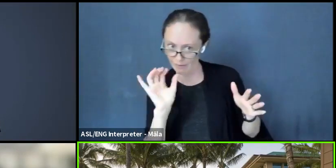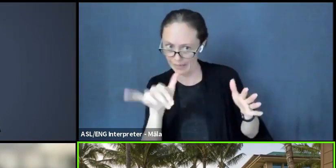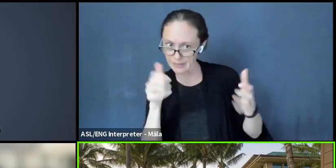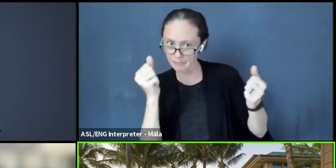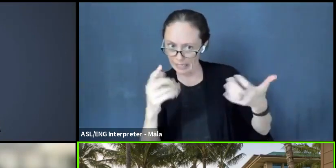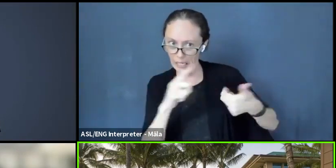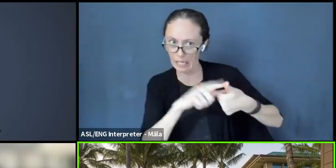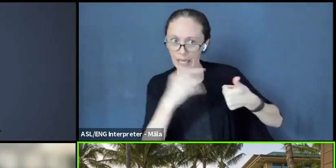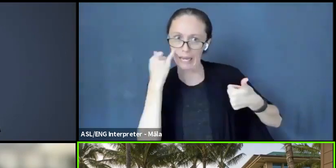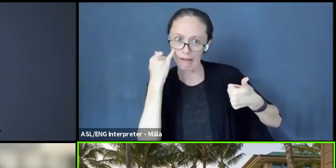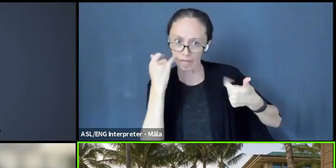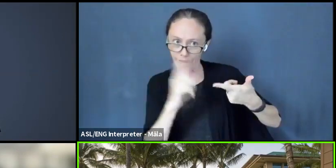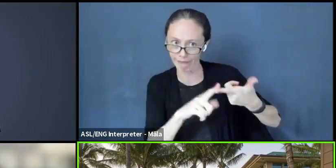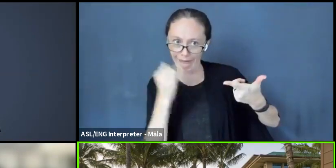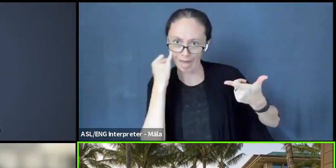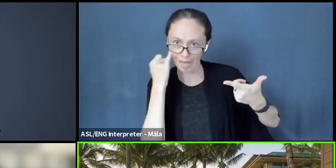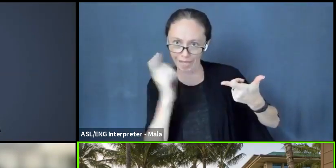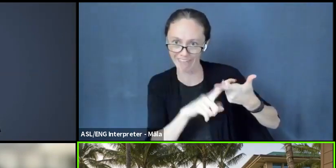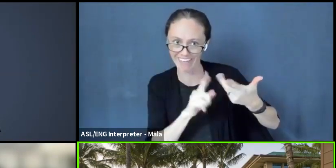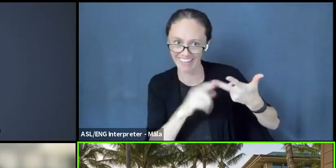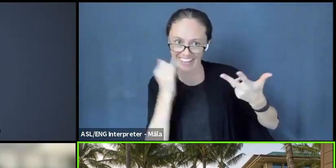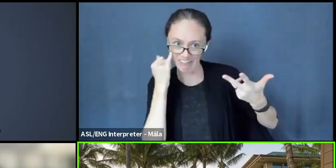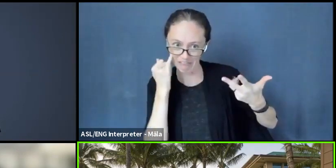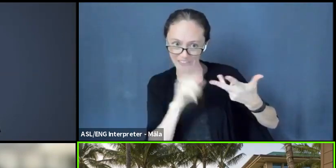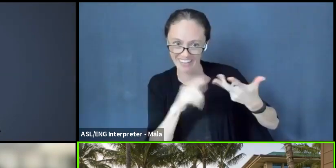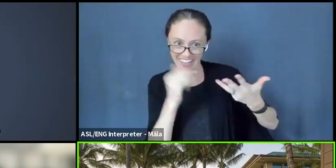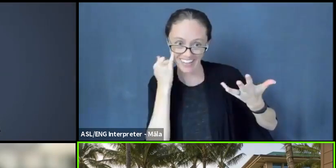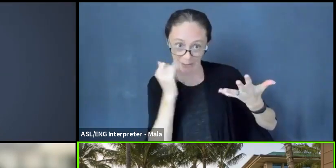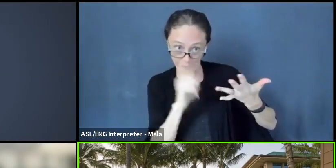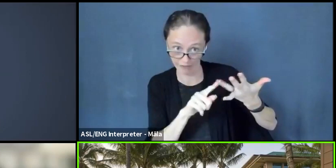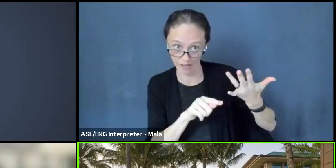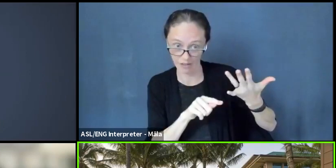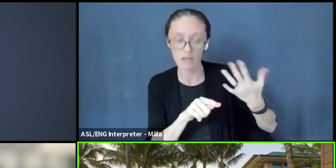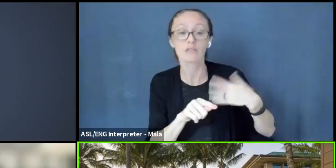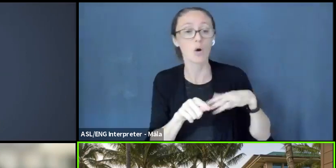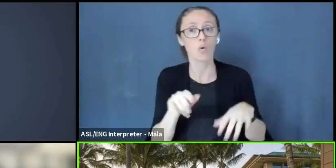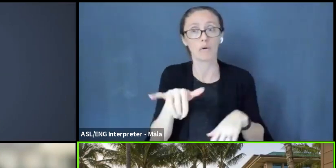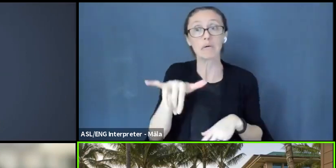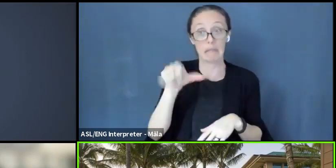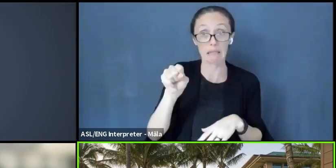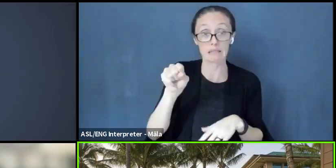Then yes, it's safe. But you, again, there's a lot of if's.